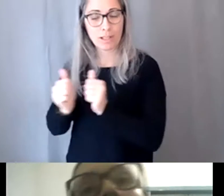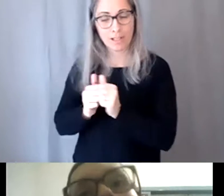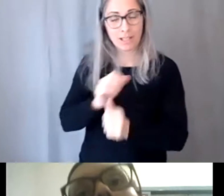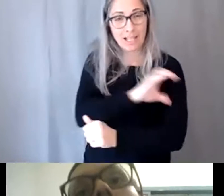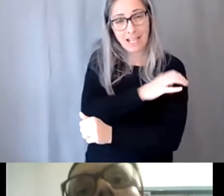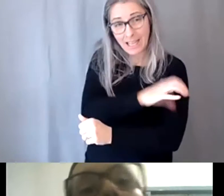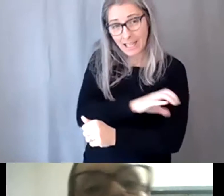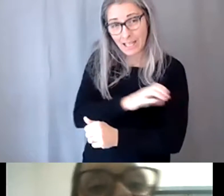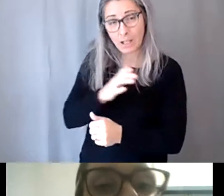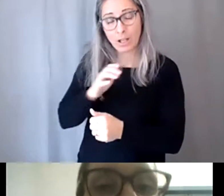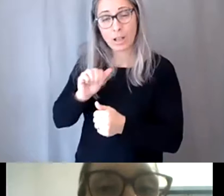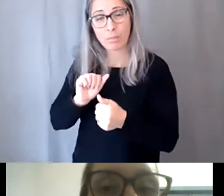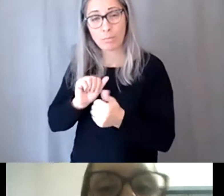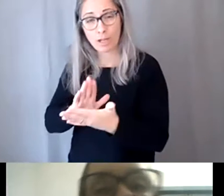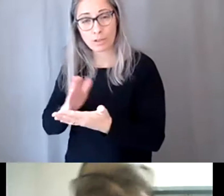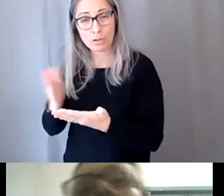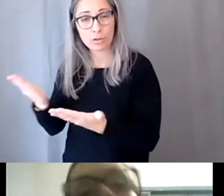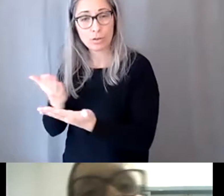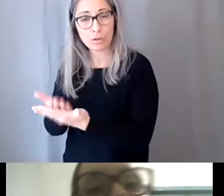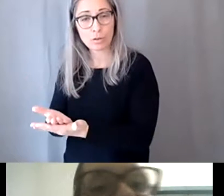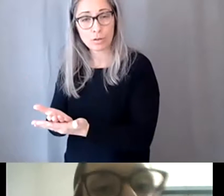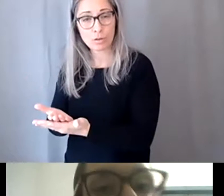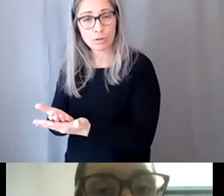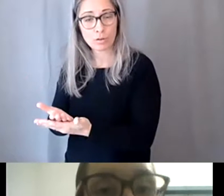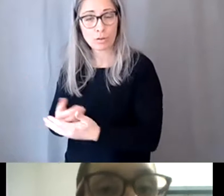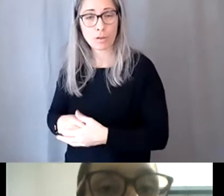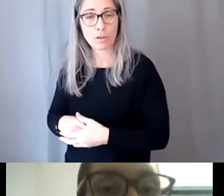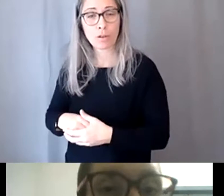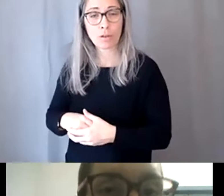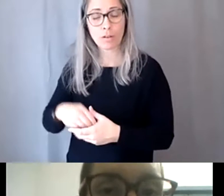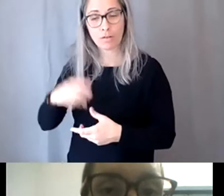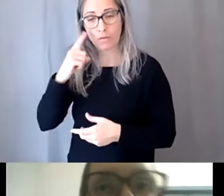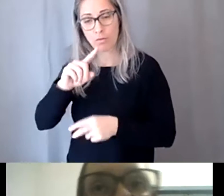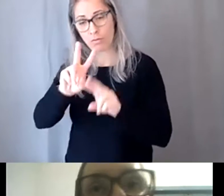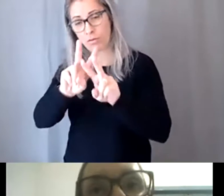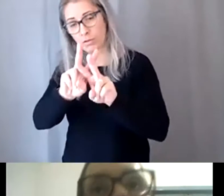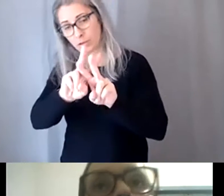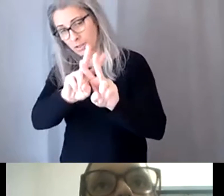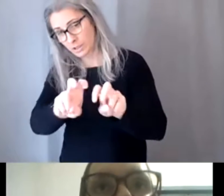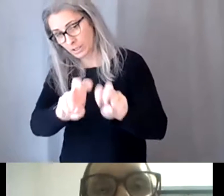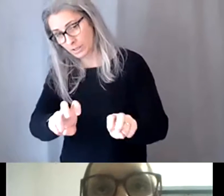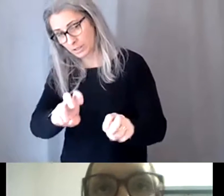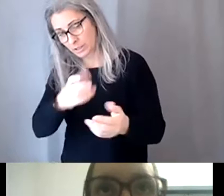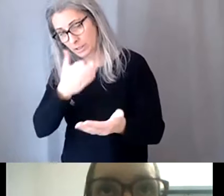of validation of a variation of assessment